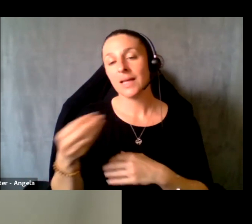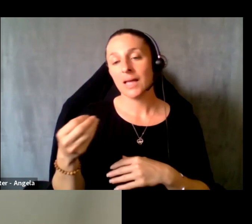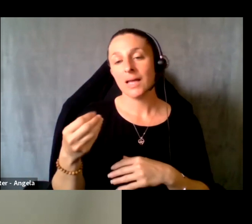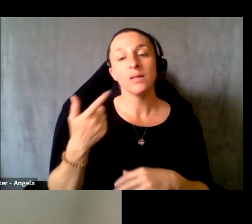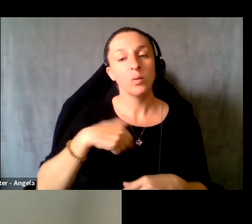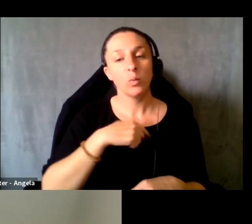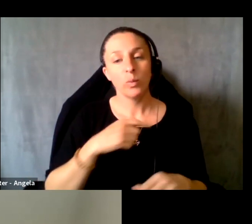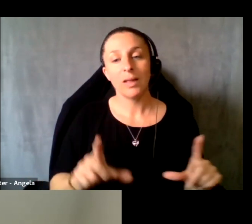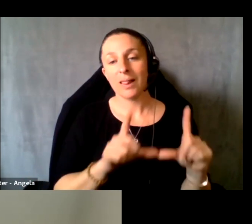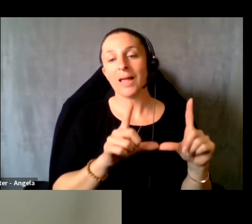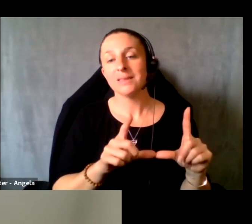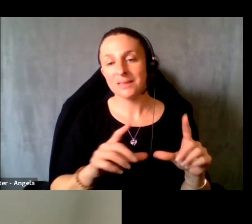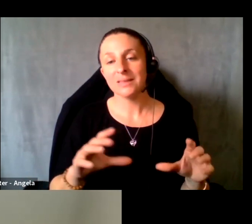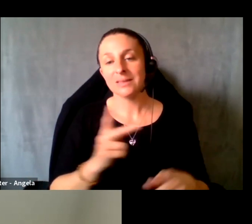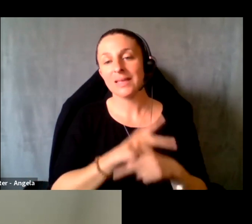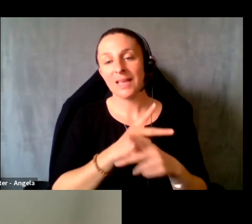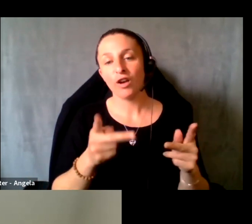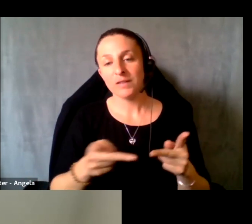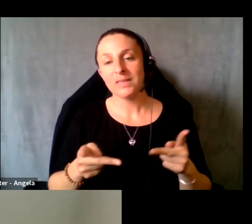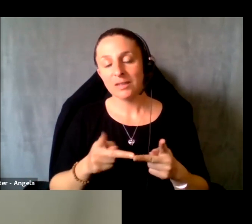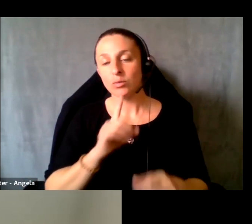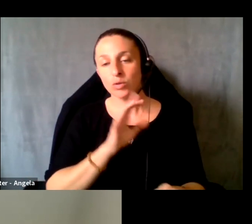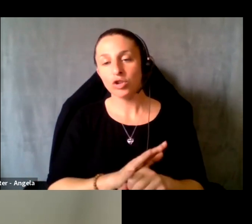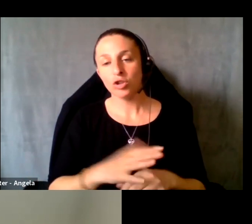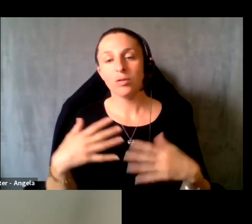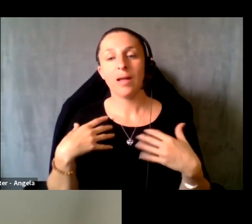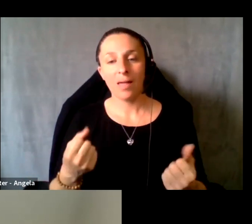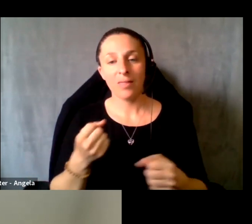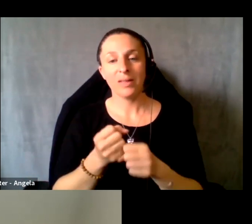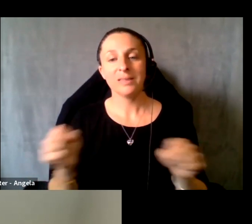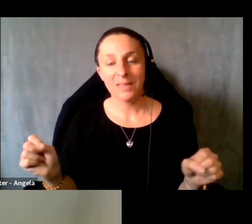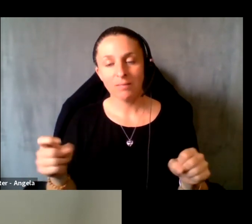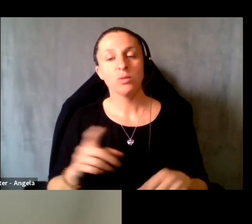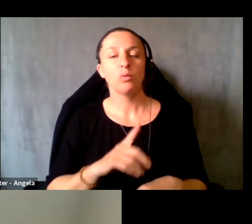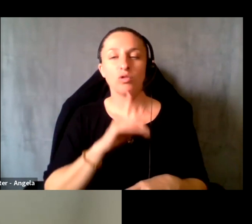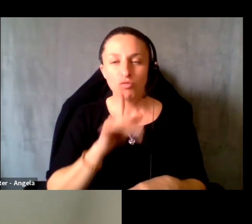license care facilities to ensure health and safety. So there's a really broad spectrum